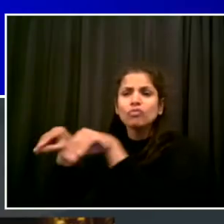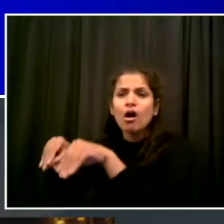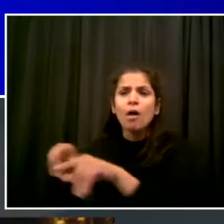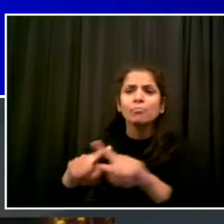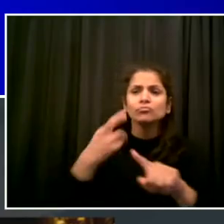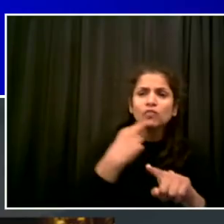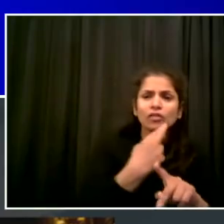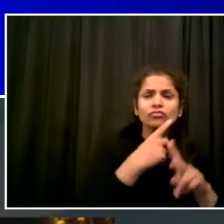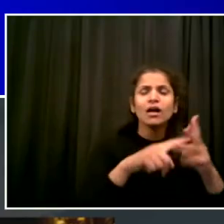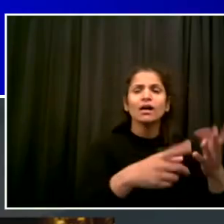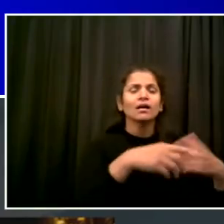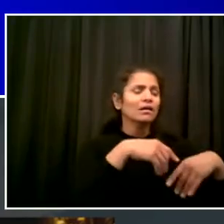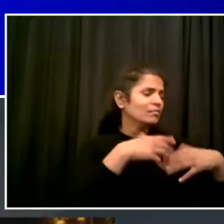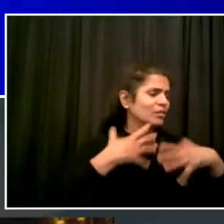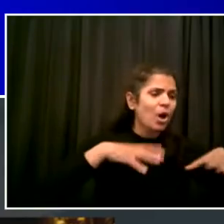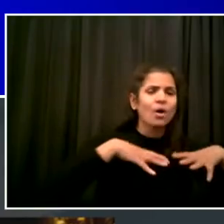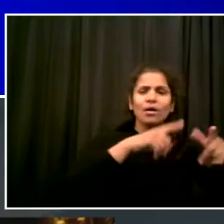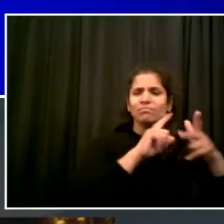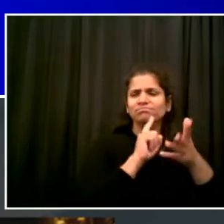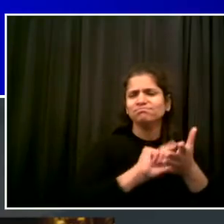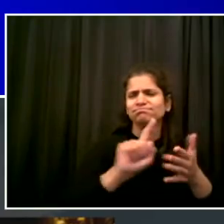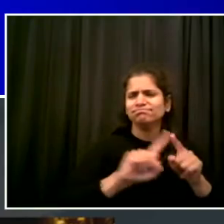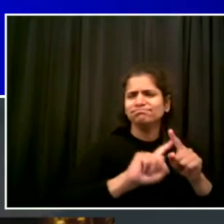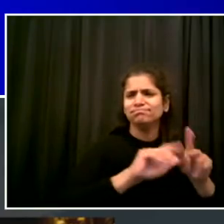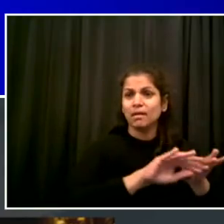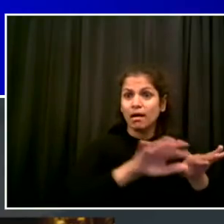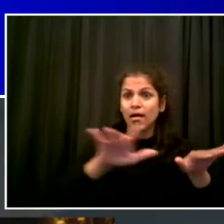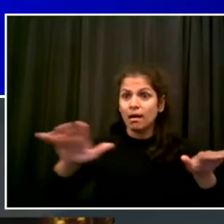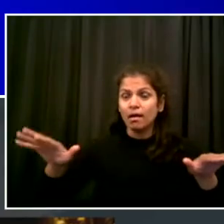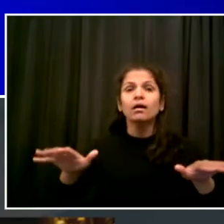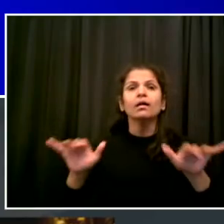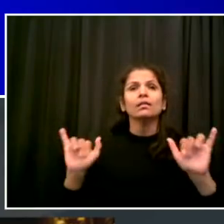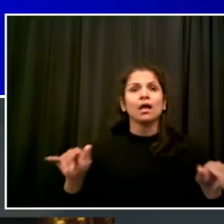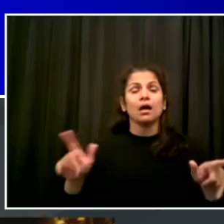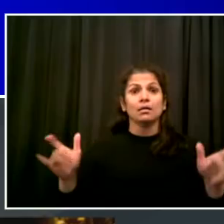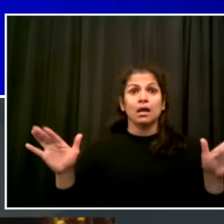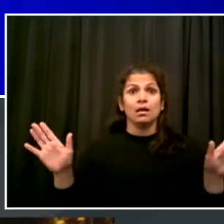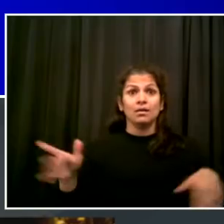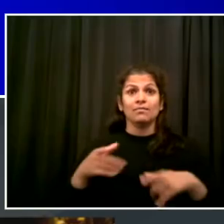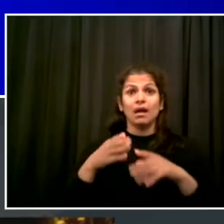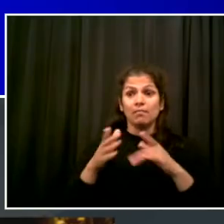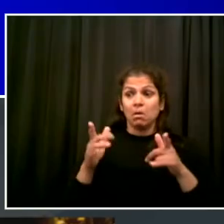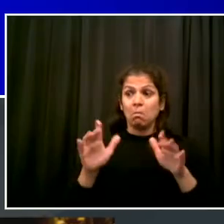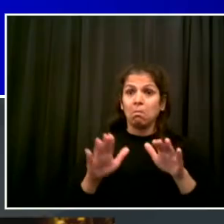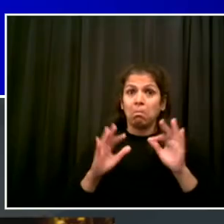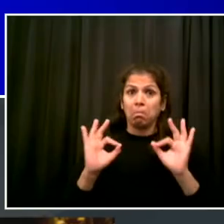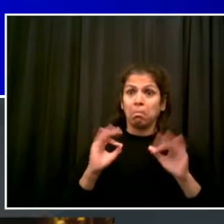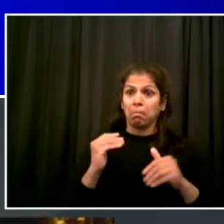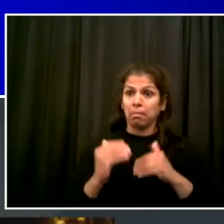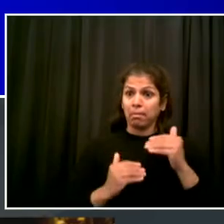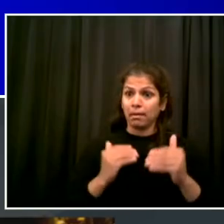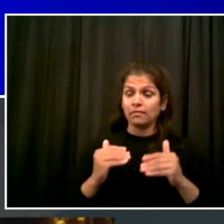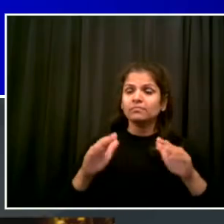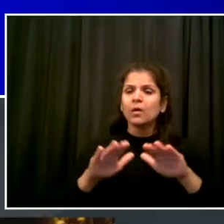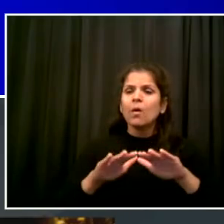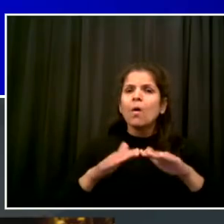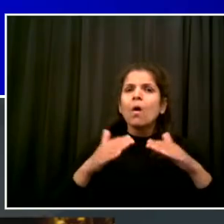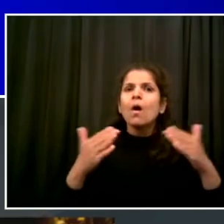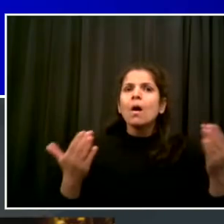THIS. THAT IS PHASE 1. AT THE SAME TIME